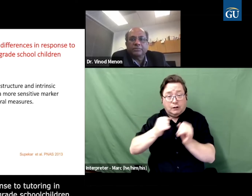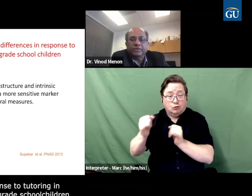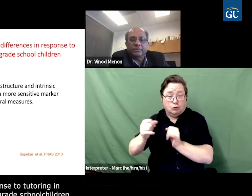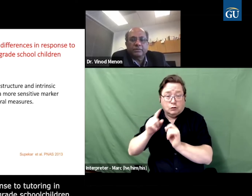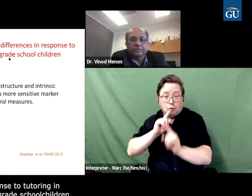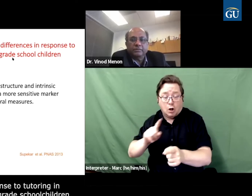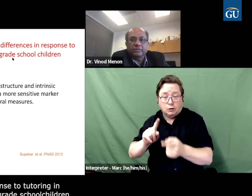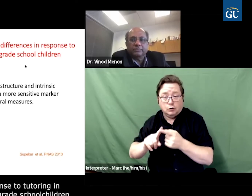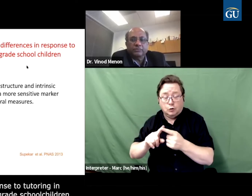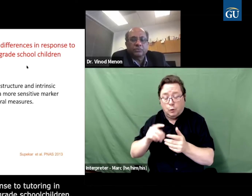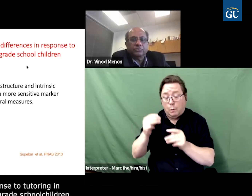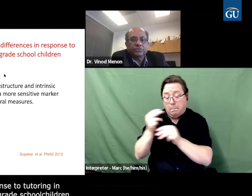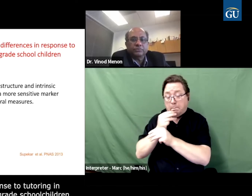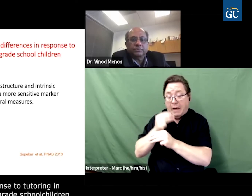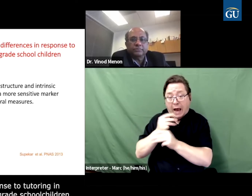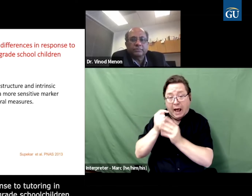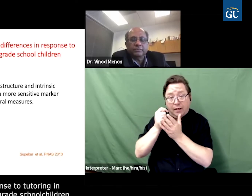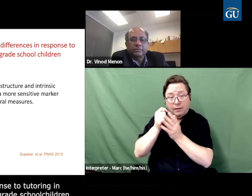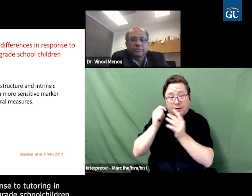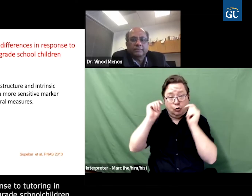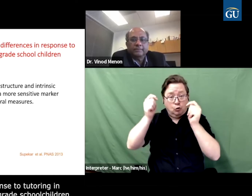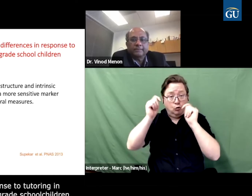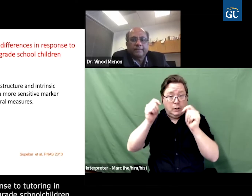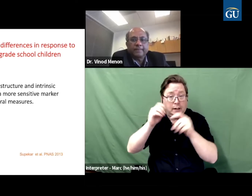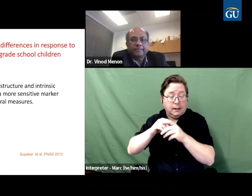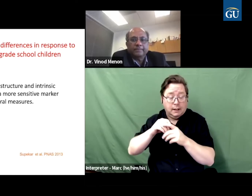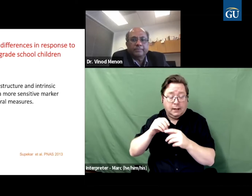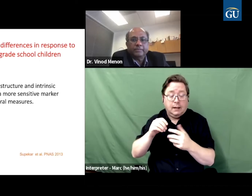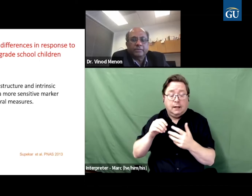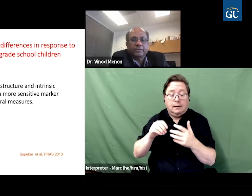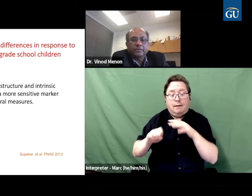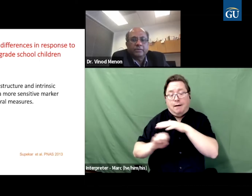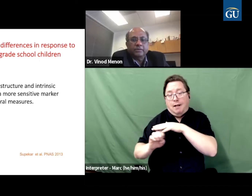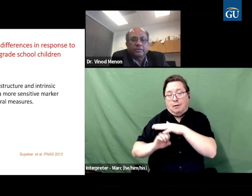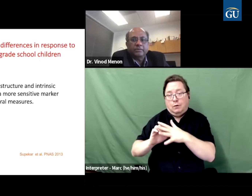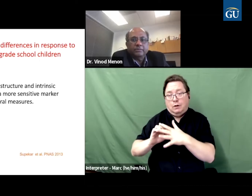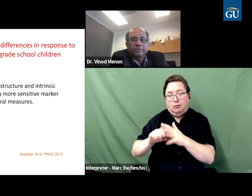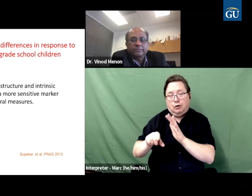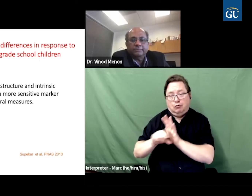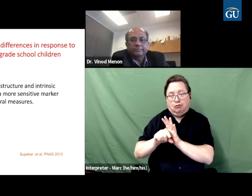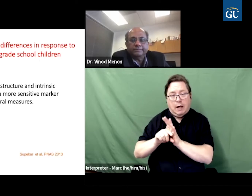map tutoring in primary grade school children